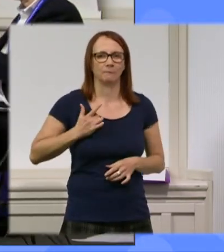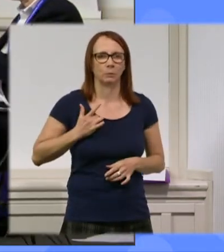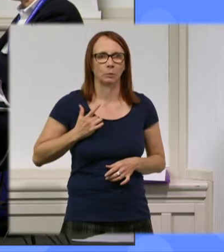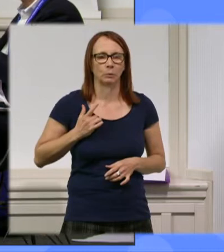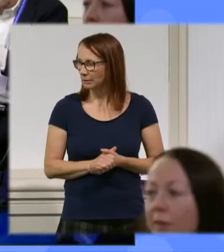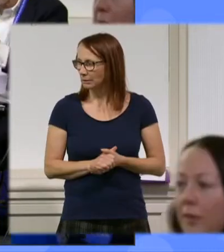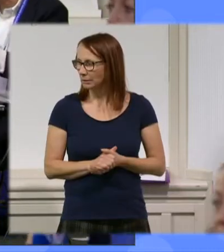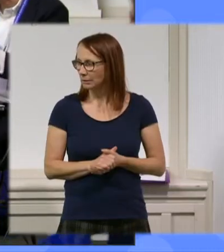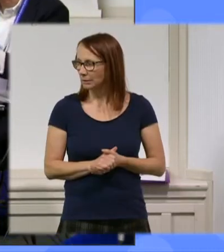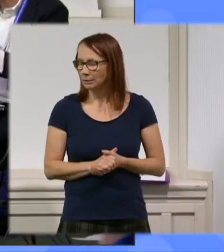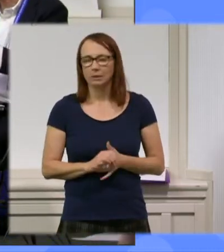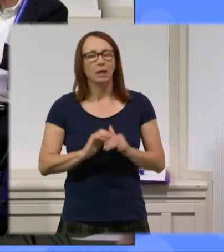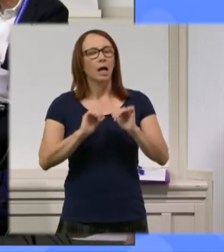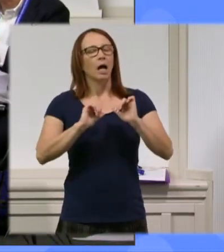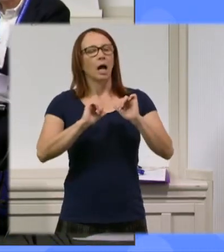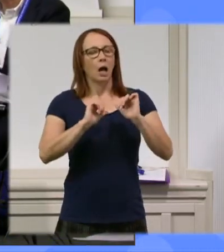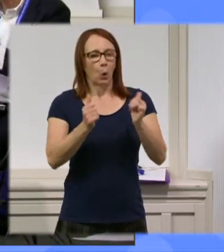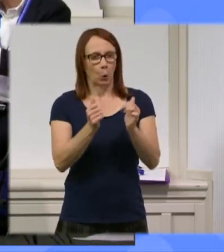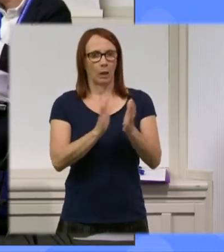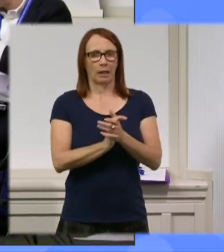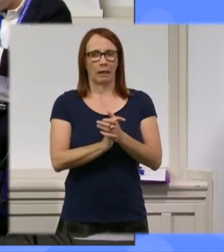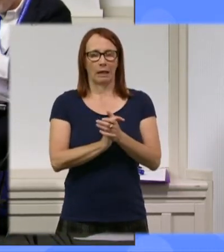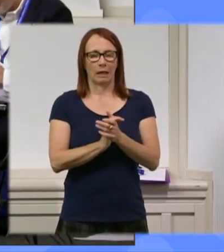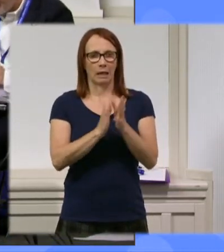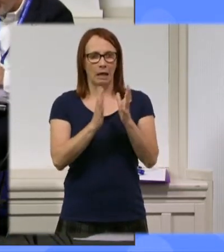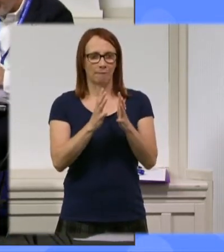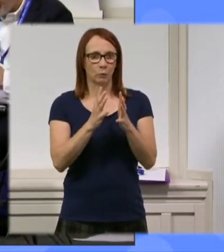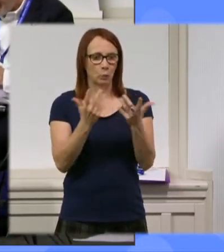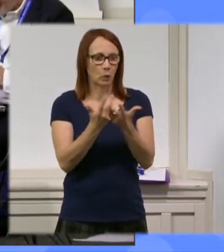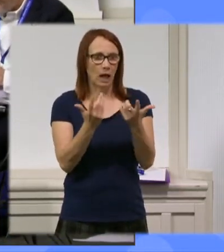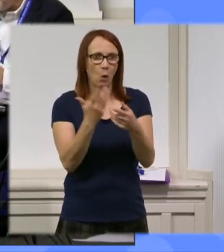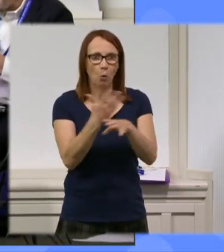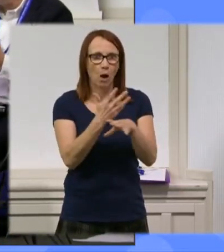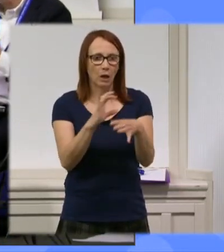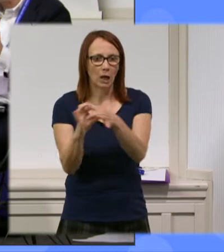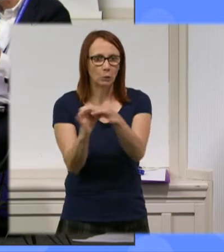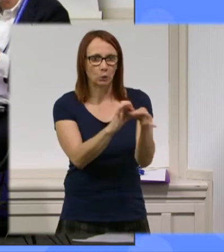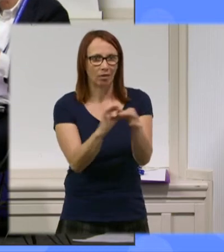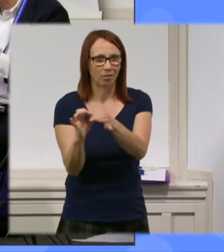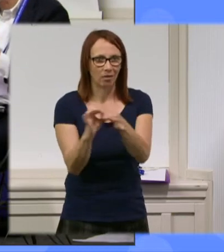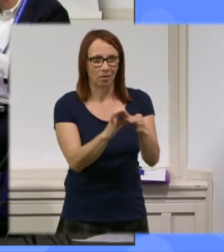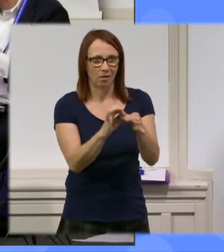together constructive forward-looking how can we work together the Assembly